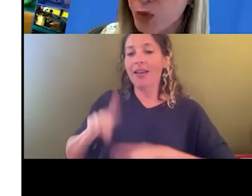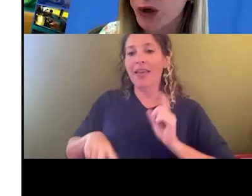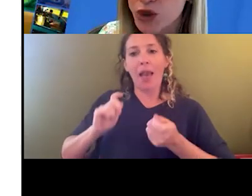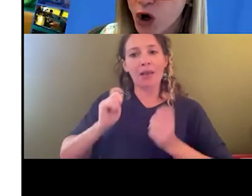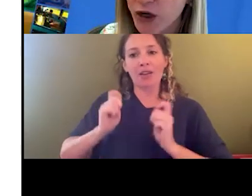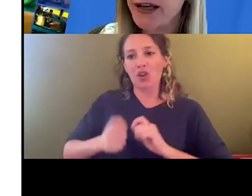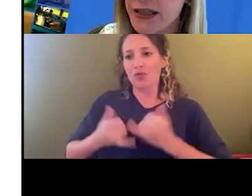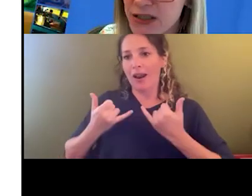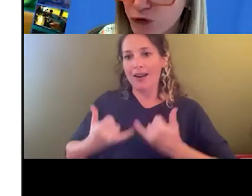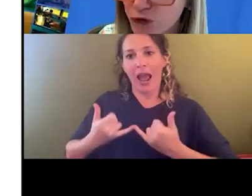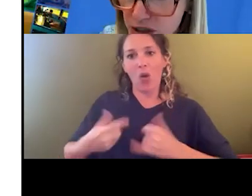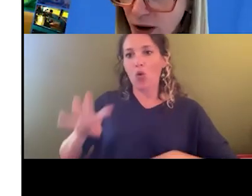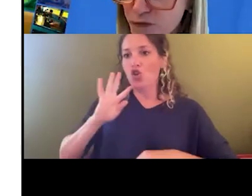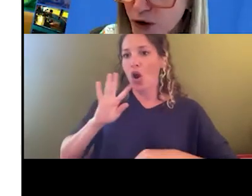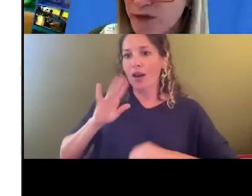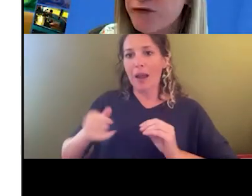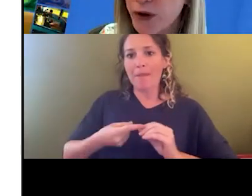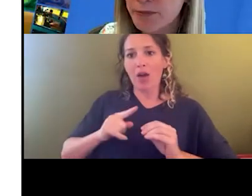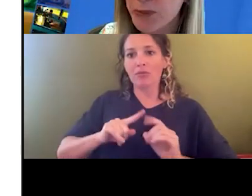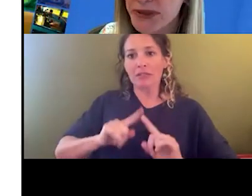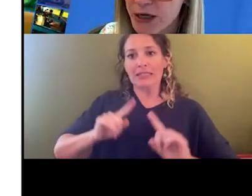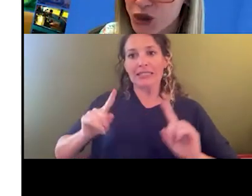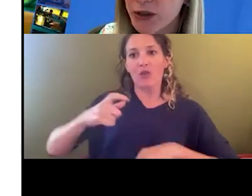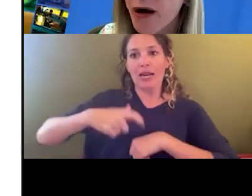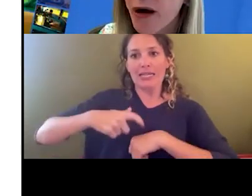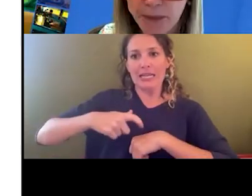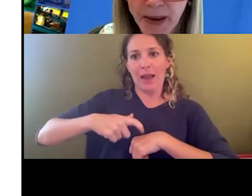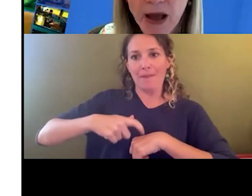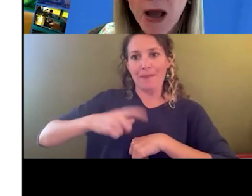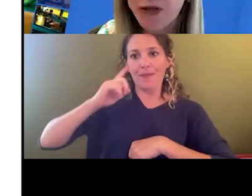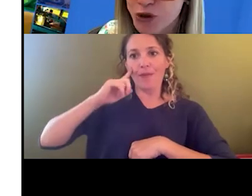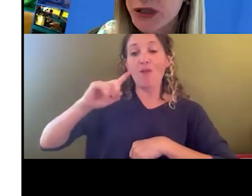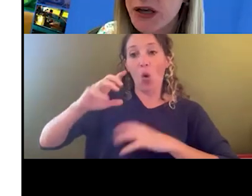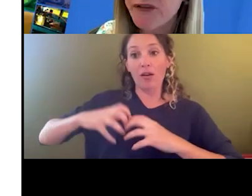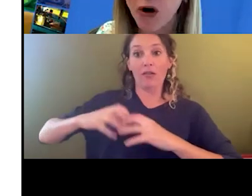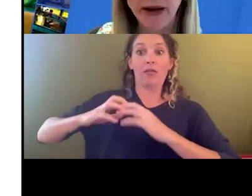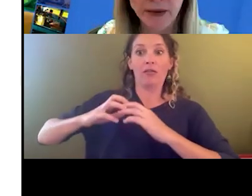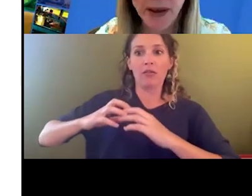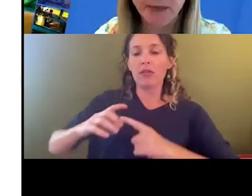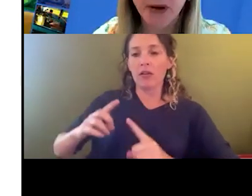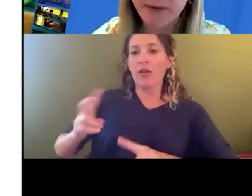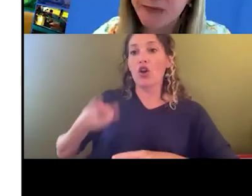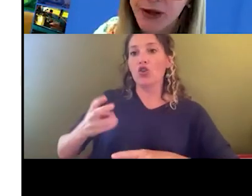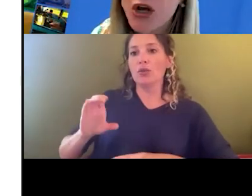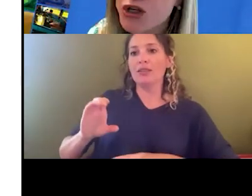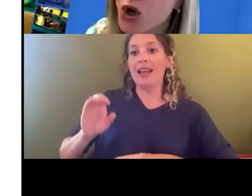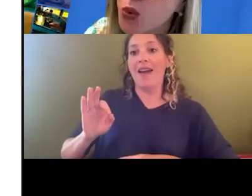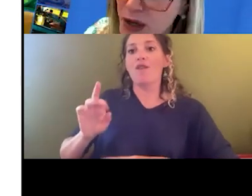We are talking a different time frame for implementation of the 2 CFR in the PAPP Guide.